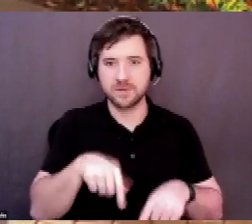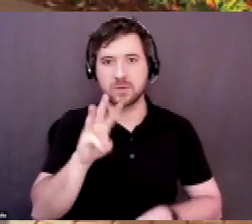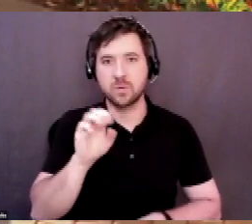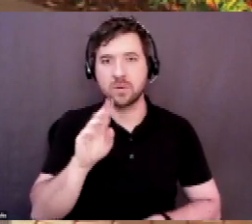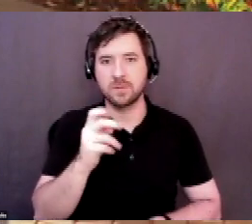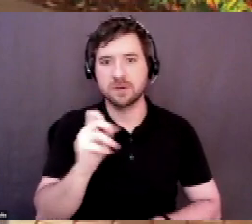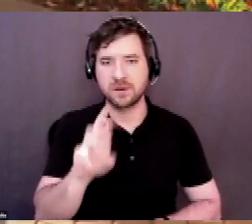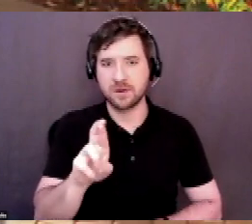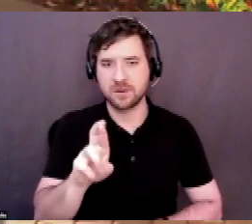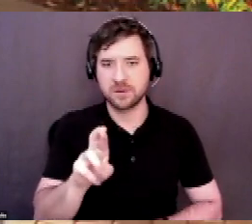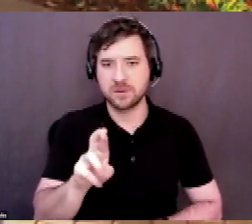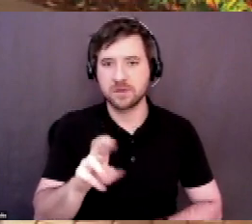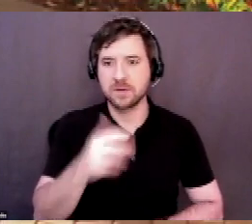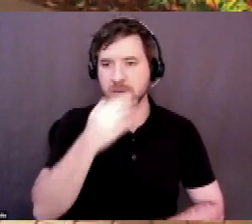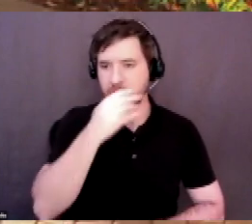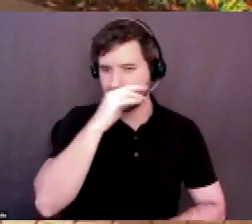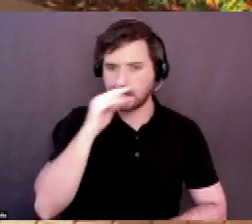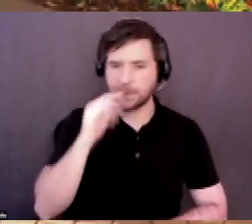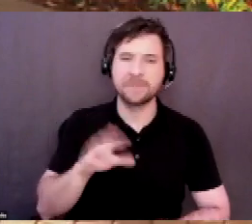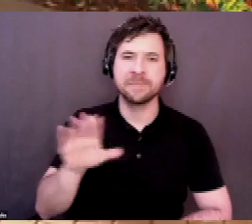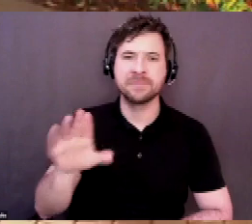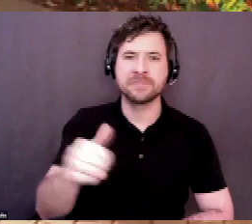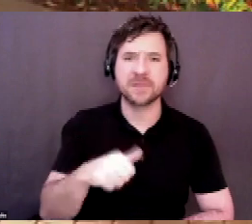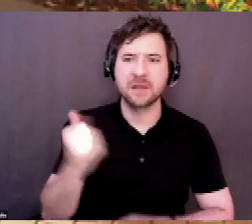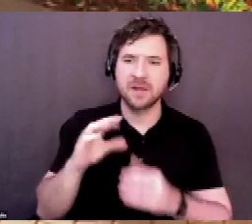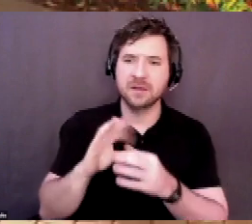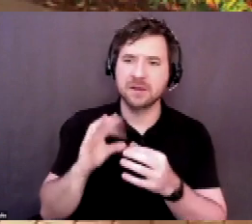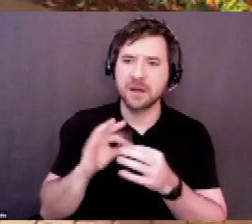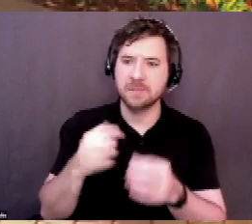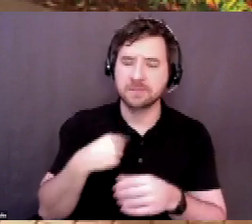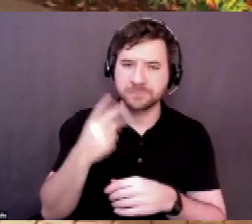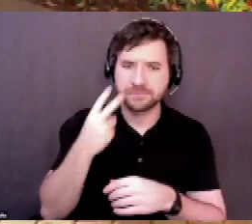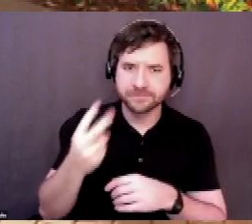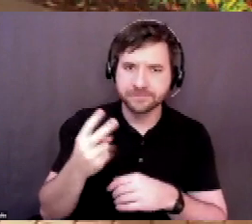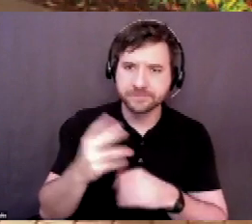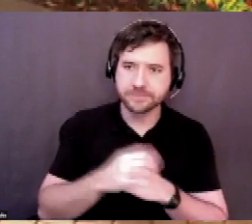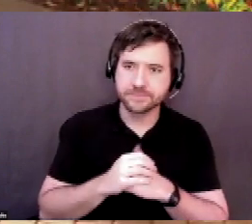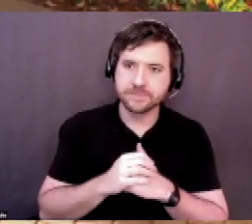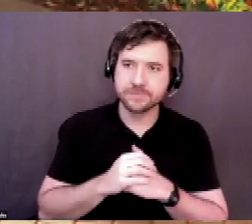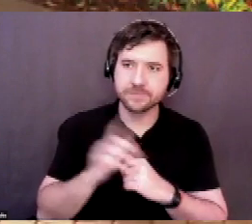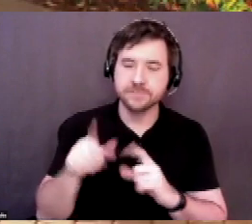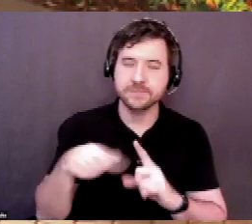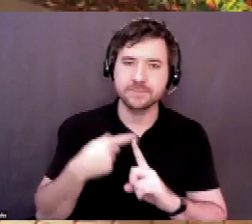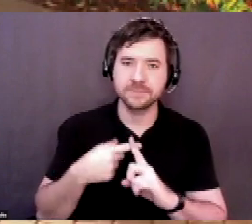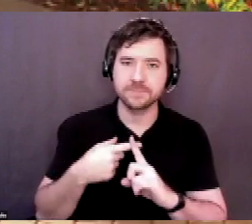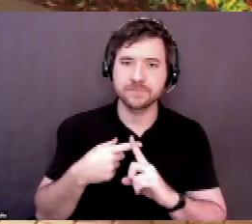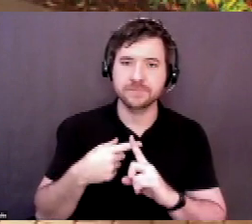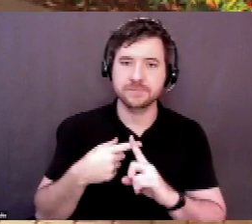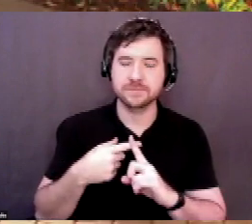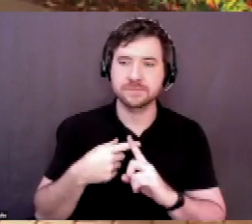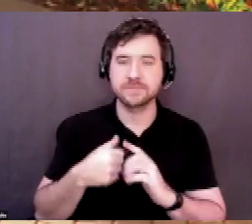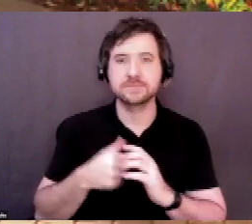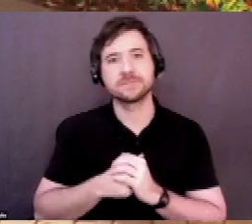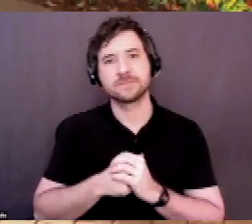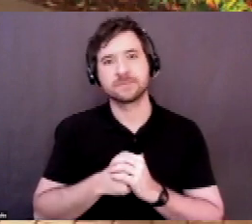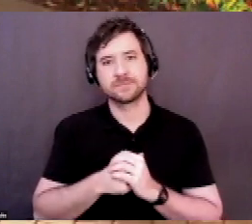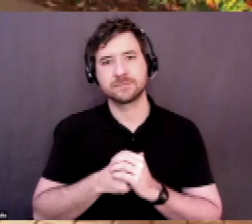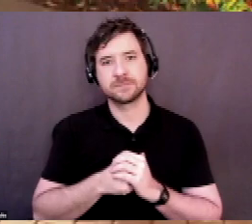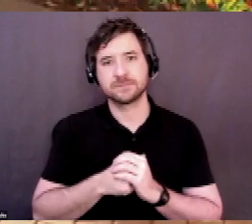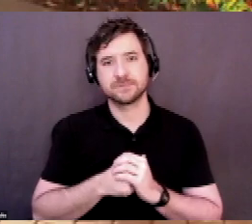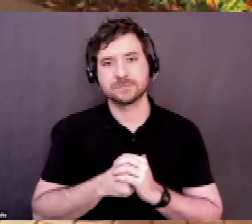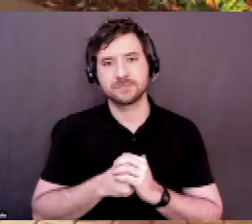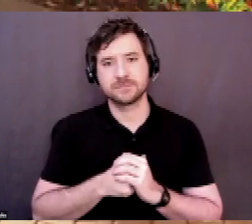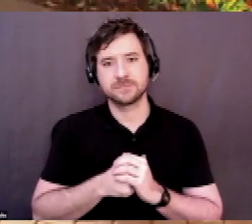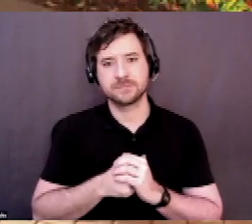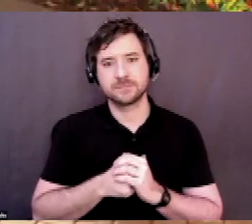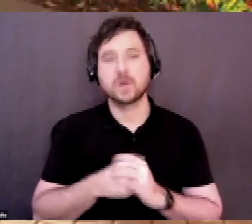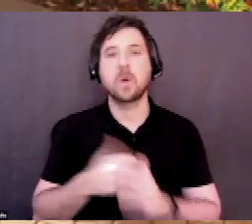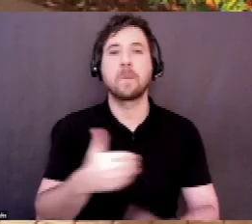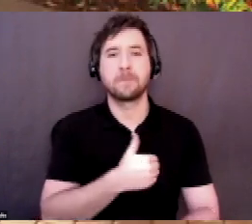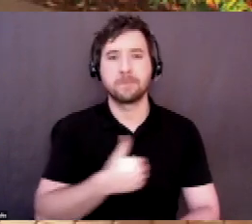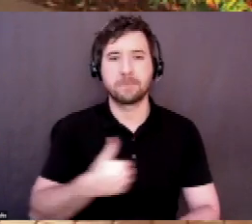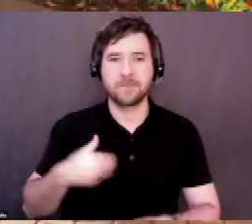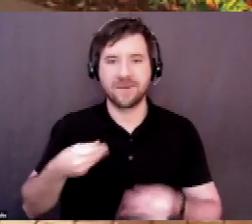There was another comment here, about a breastfeeding coach.